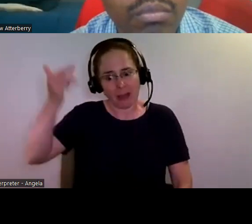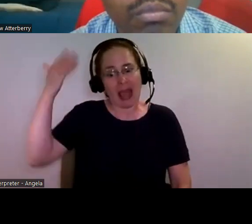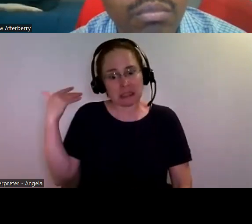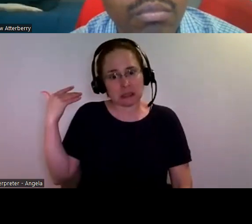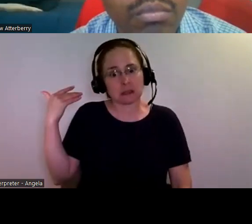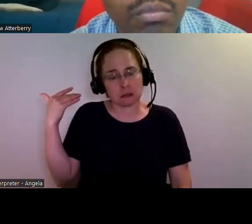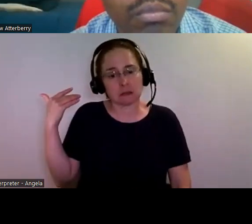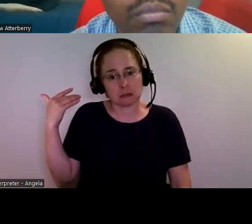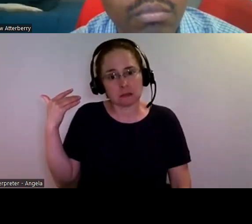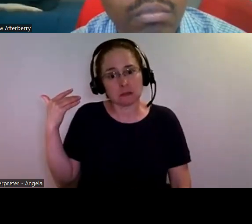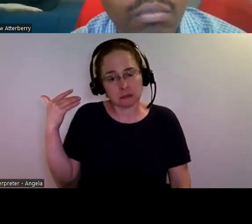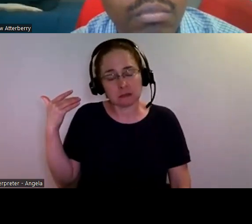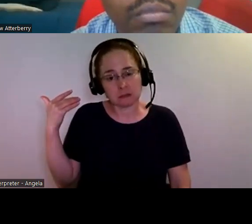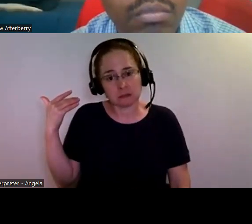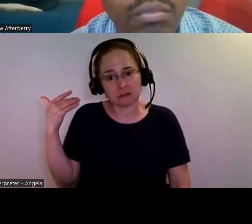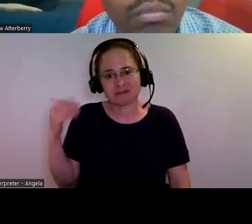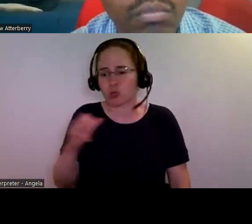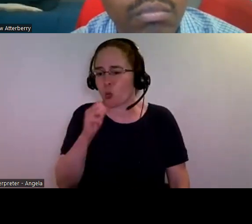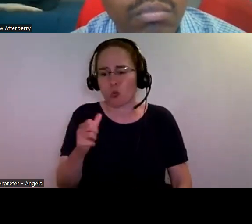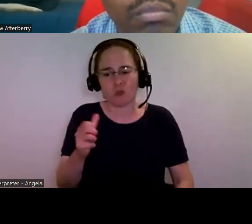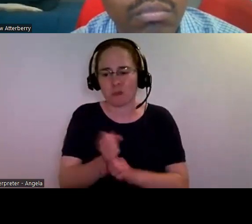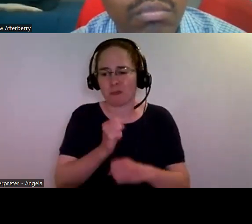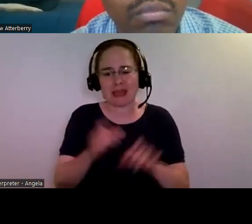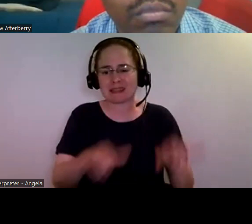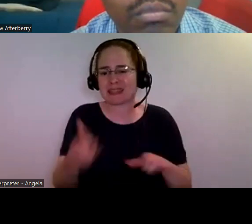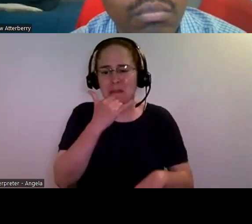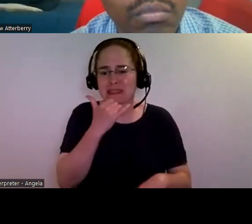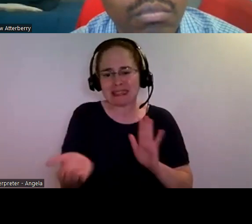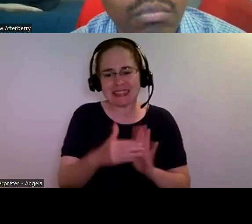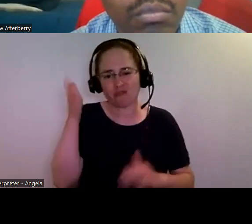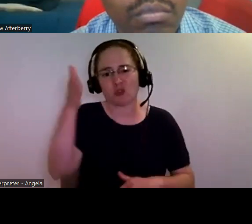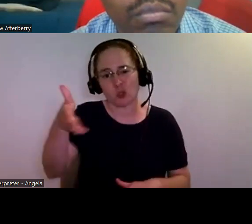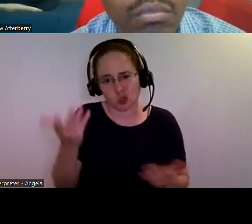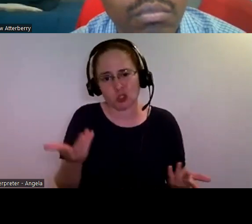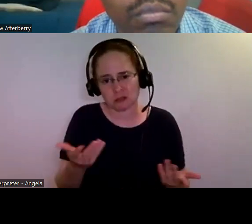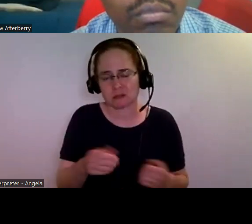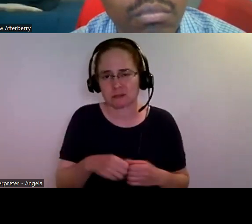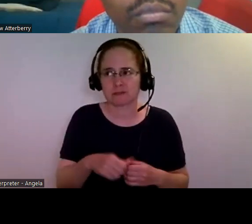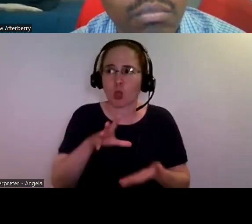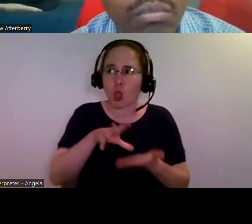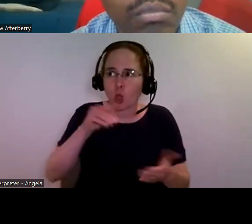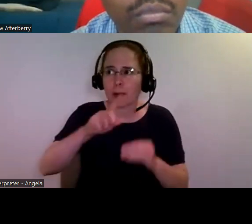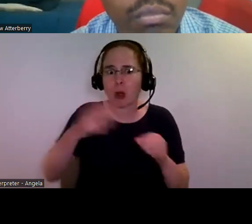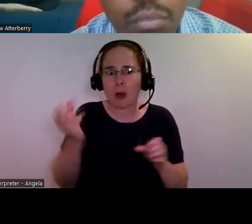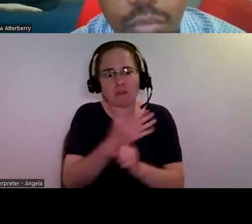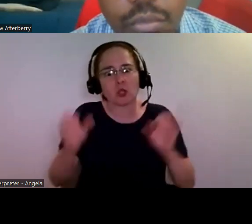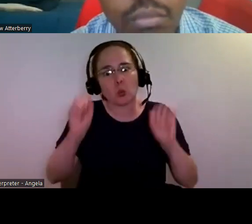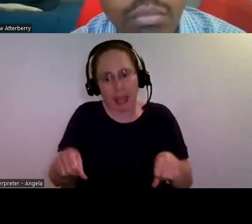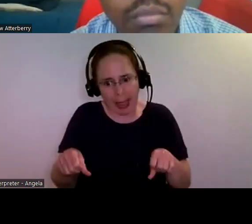to not make the same mistakes in the future. So, learning about everything that you can before, you know,